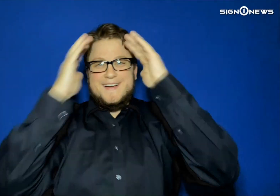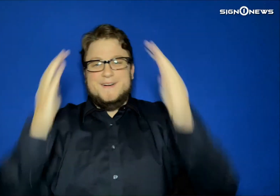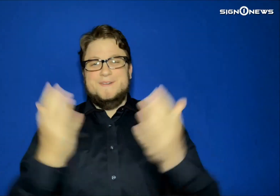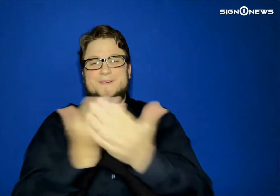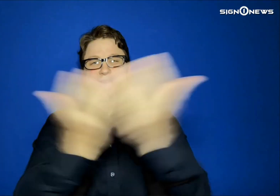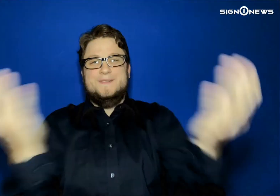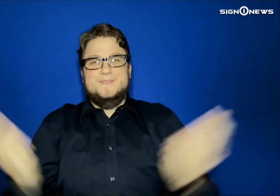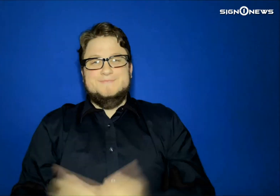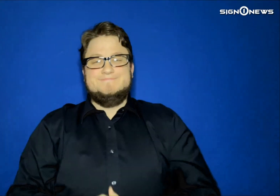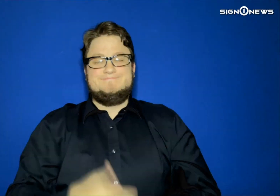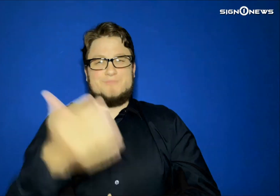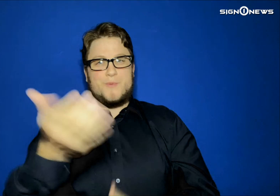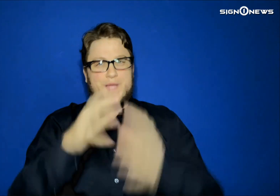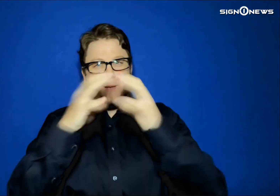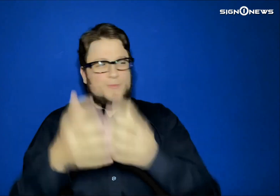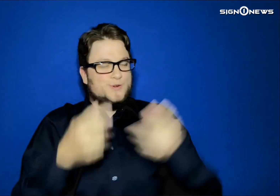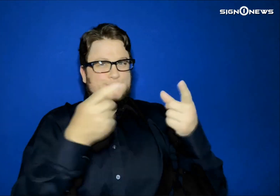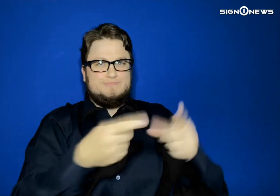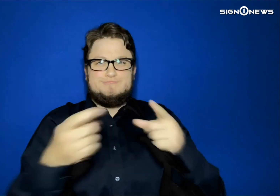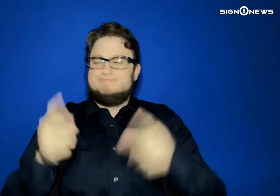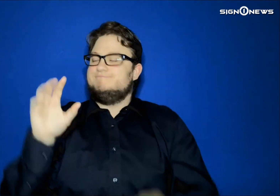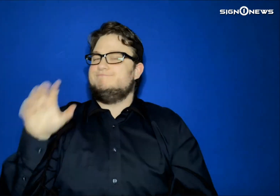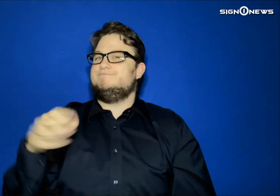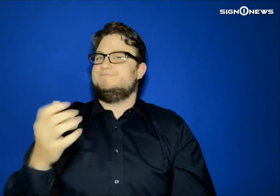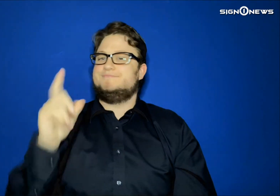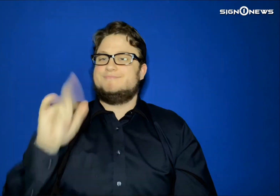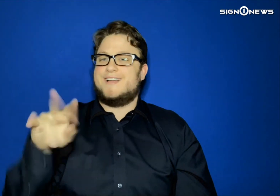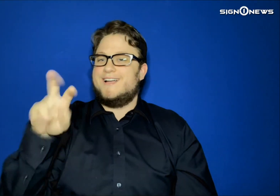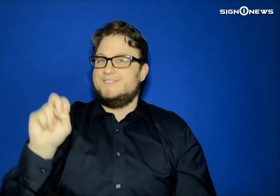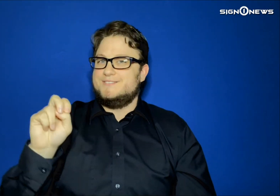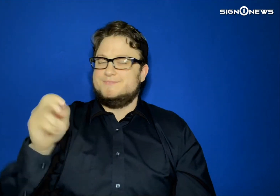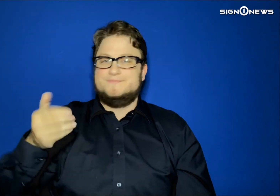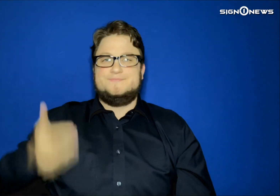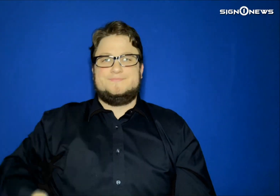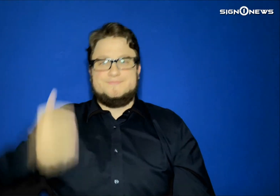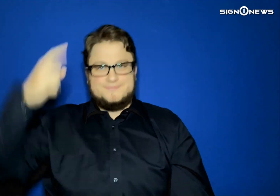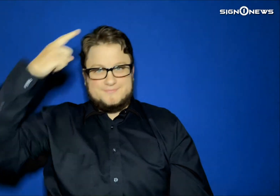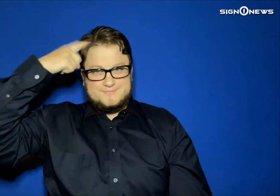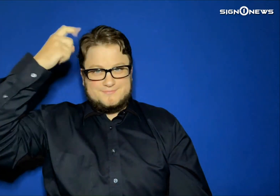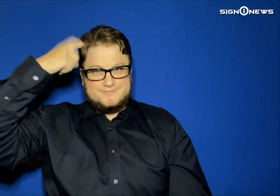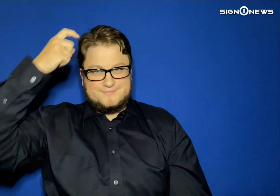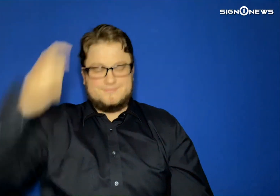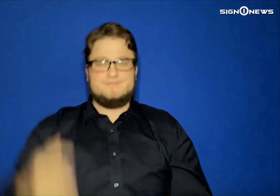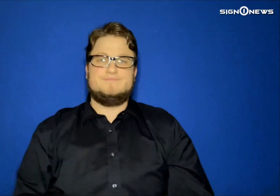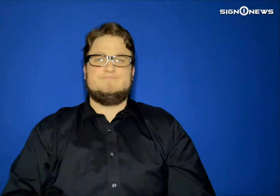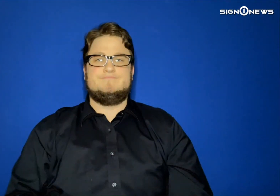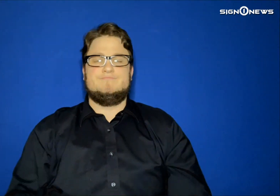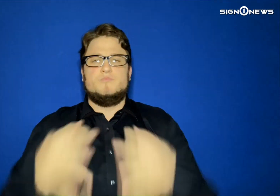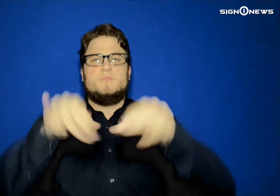Hello everyone. Welcome to Sign1News live. I'm Jethro Wooddall.